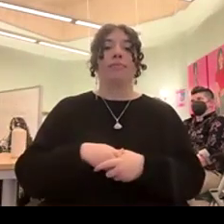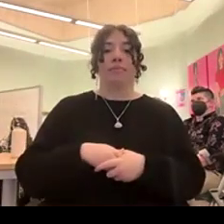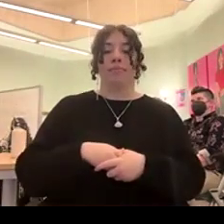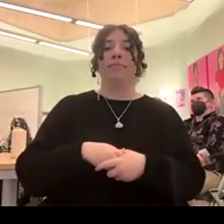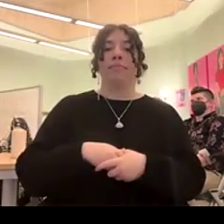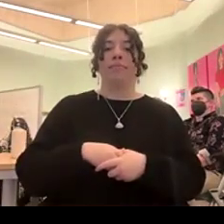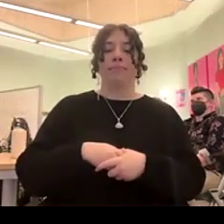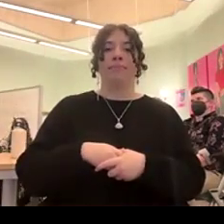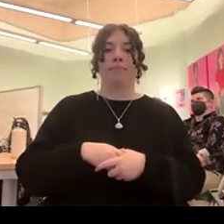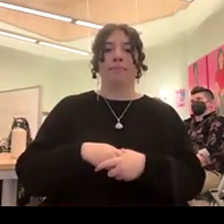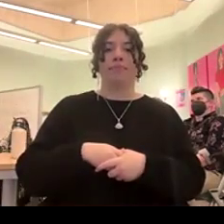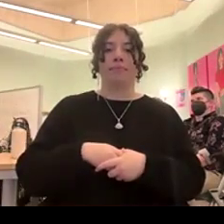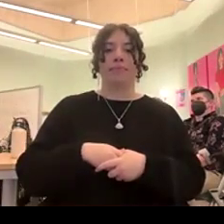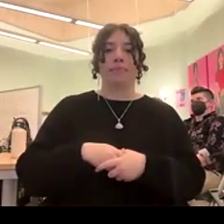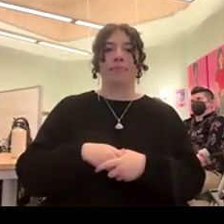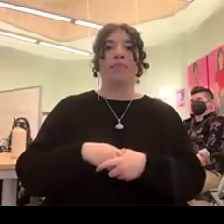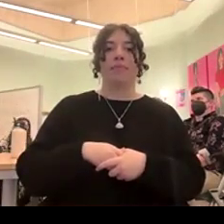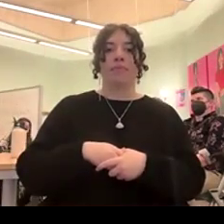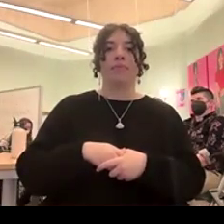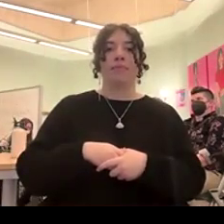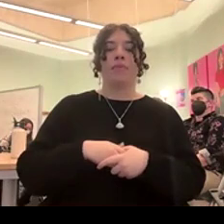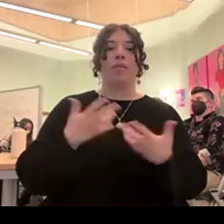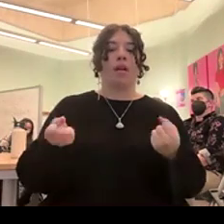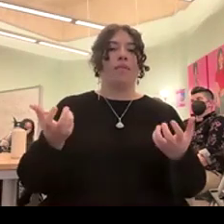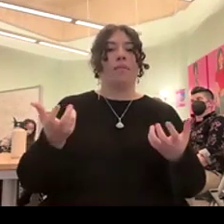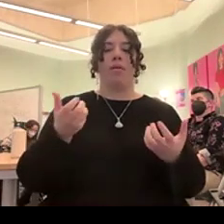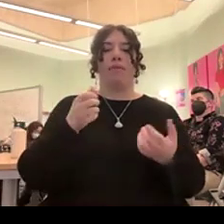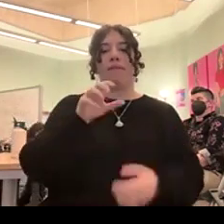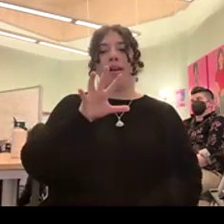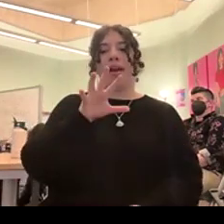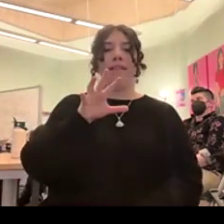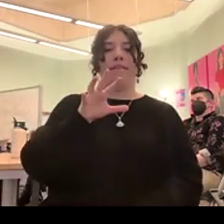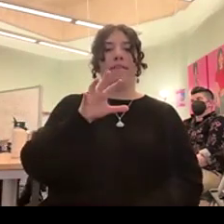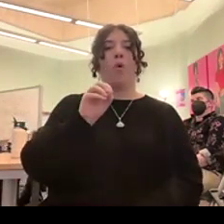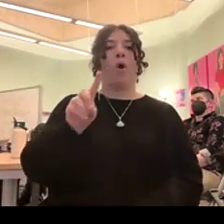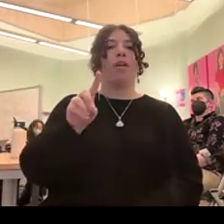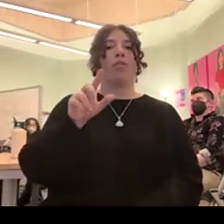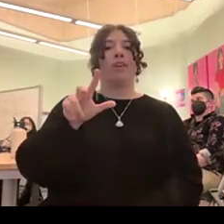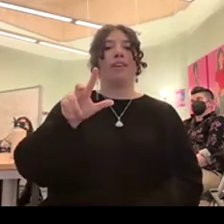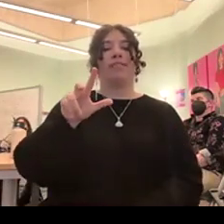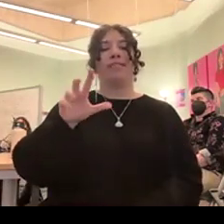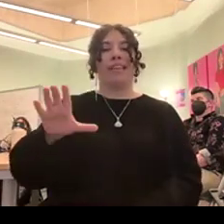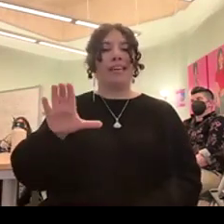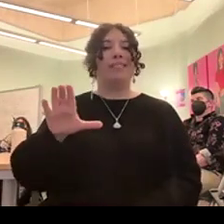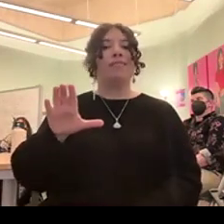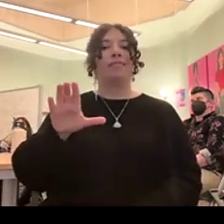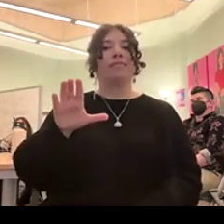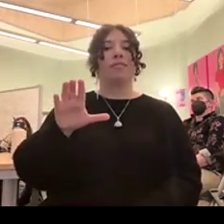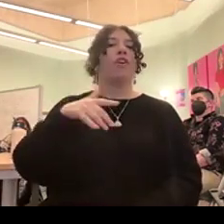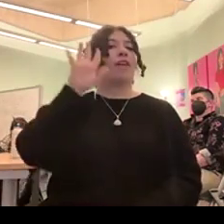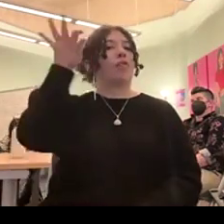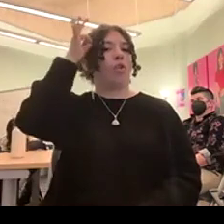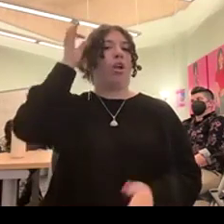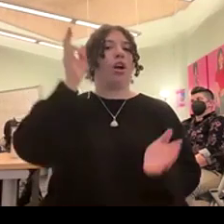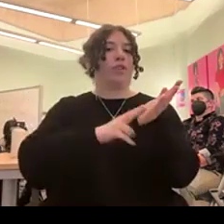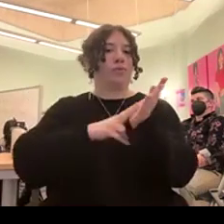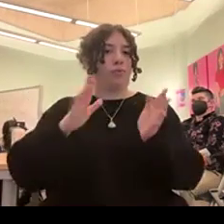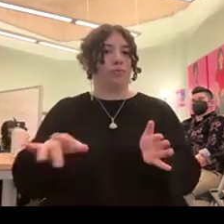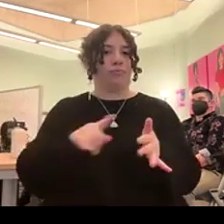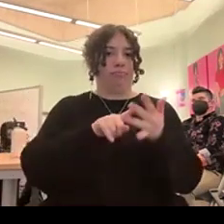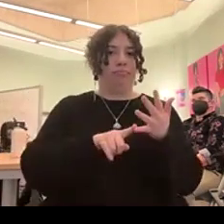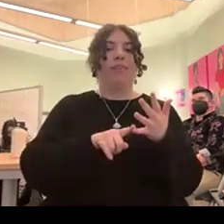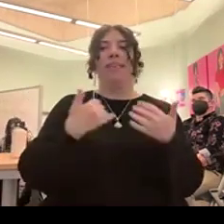And since a lot of institutions of higher education are 501(c)(3)s/federal contractors, they